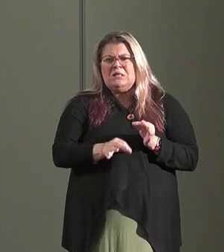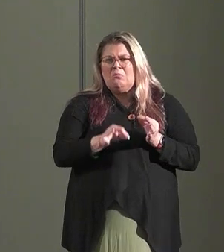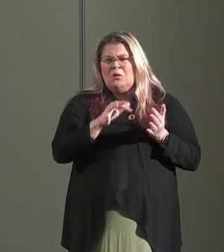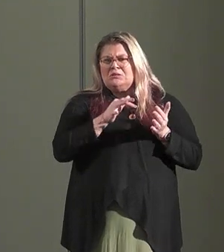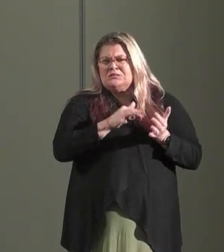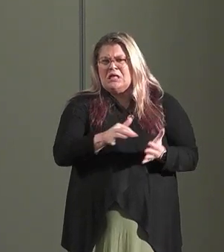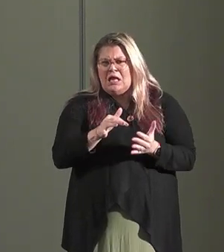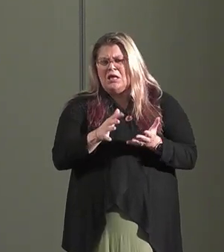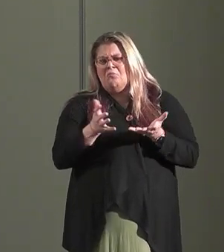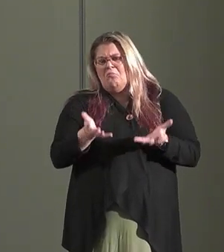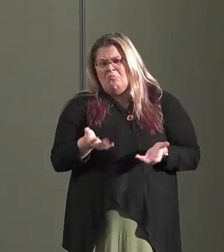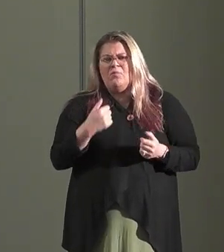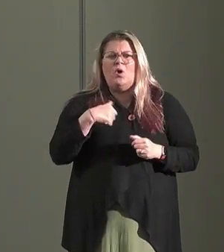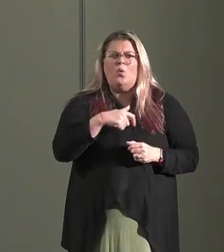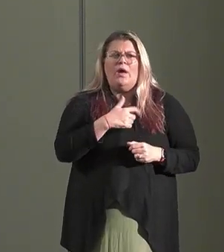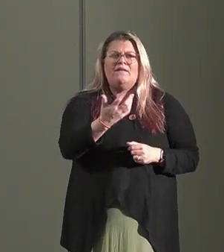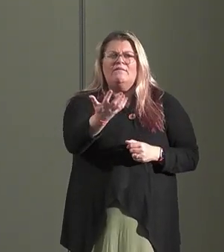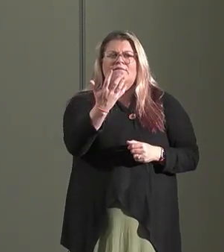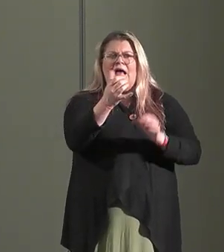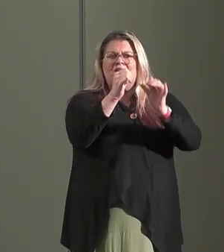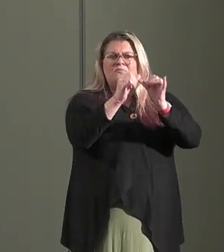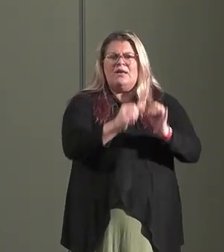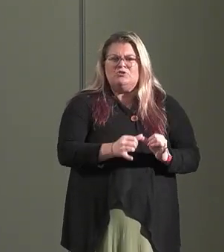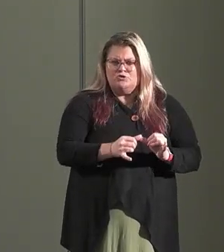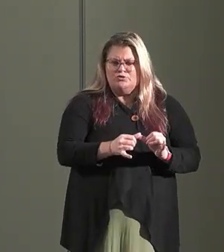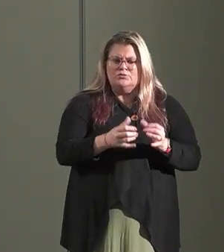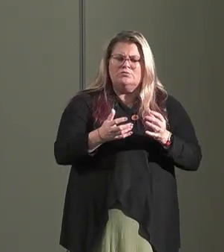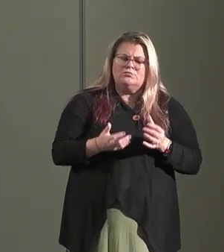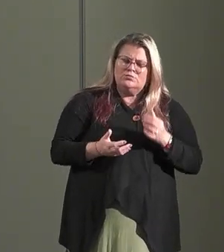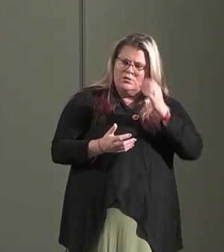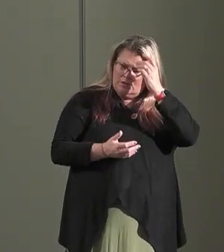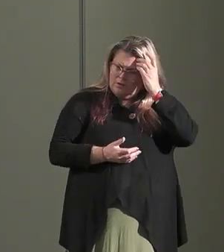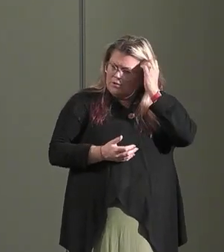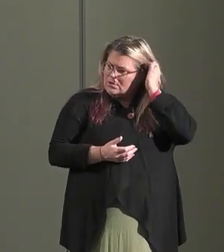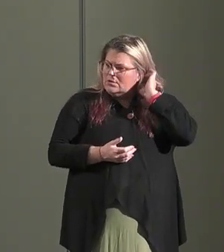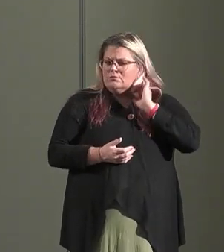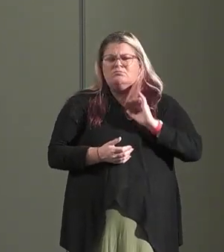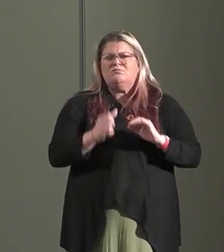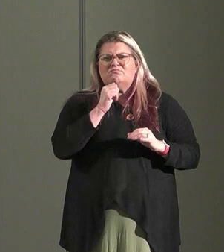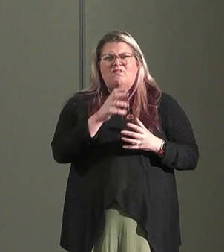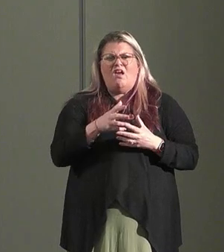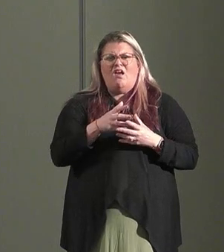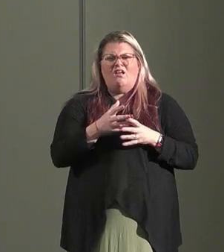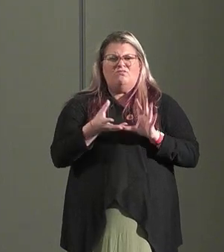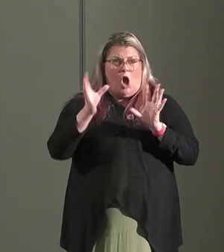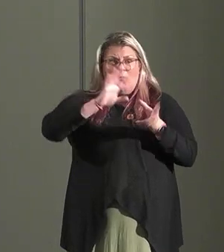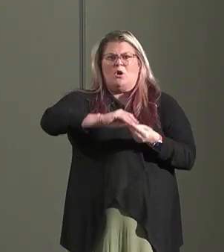We had 5 measures of web accessibility. So not comprehensive but things we could